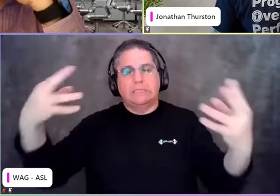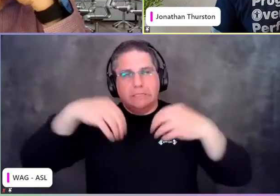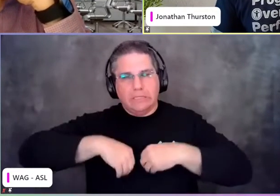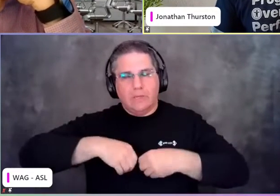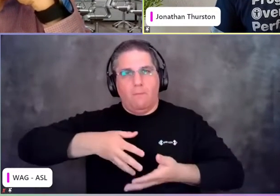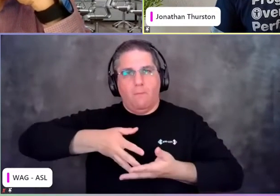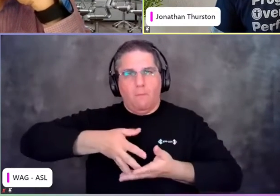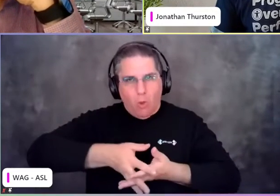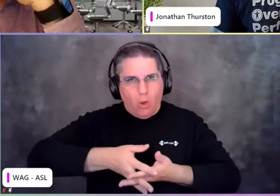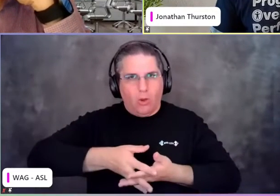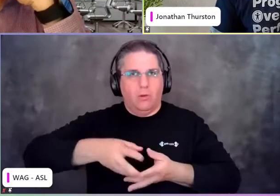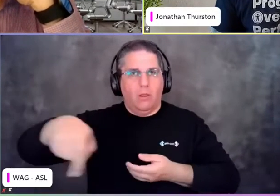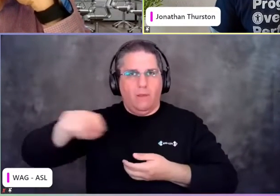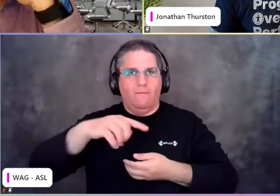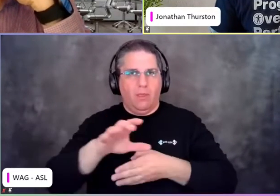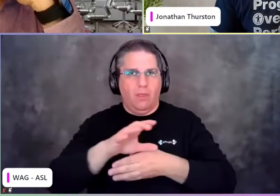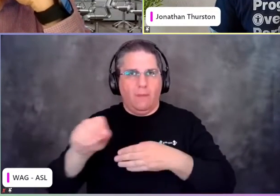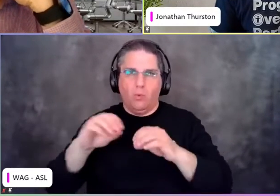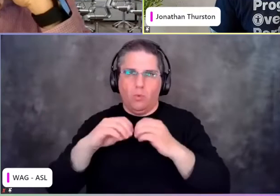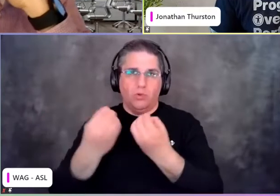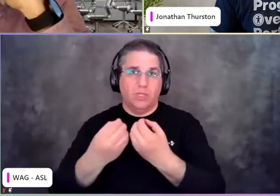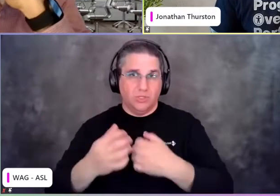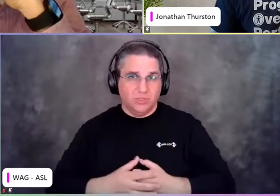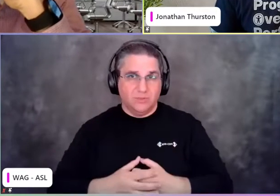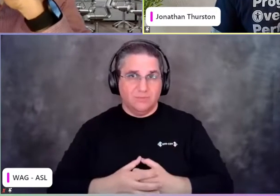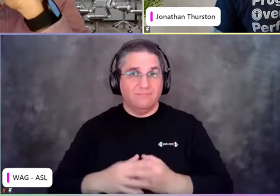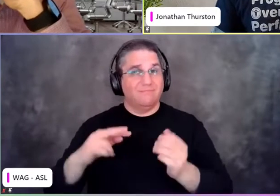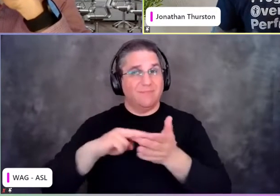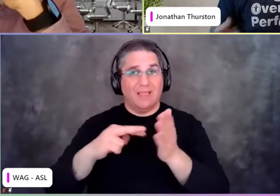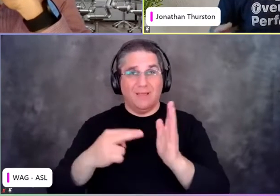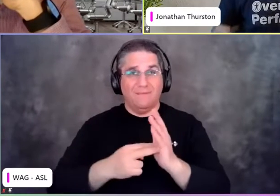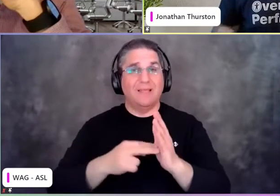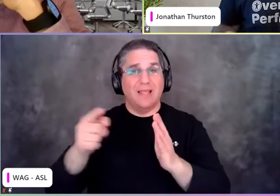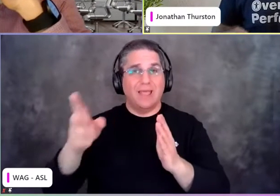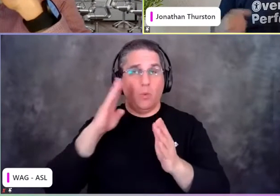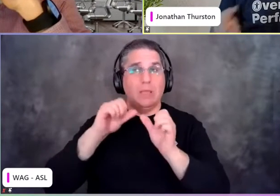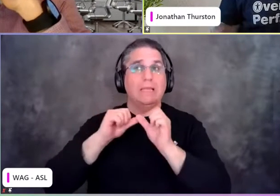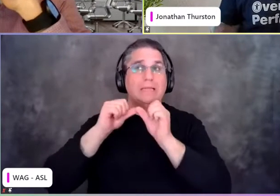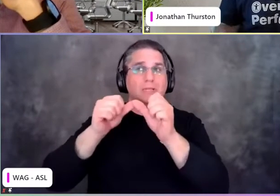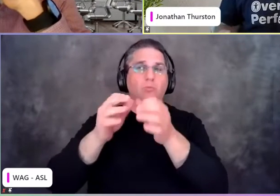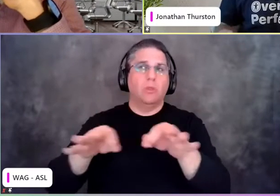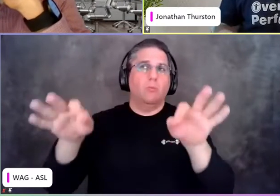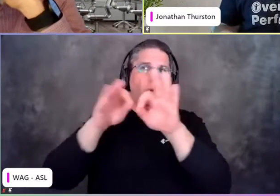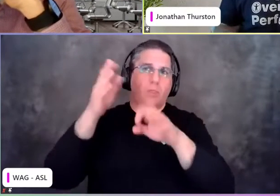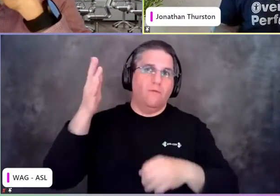understand the accessibility is something to be embraced. It's a part of who we are. And